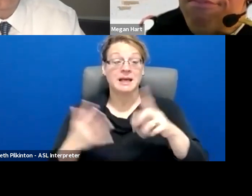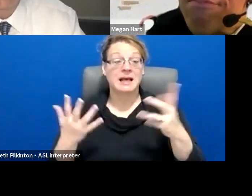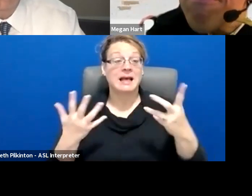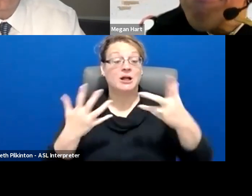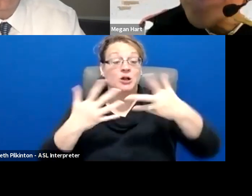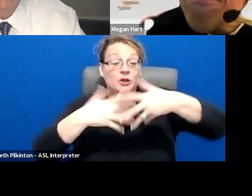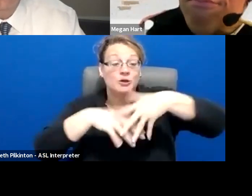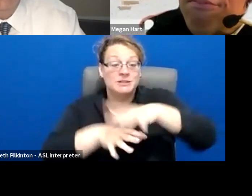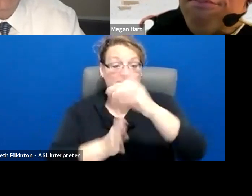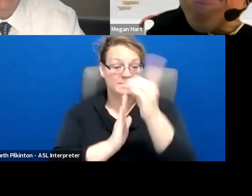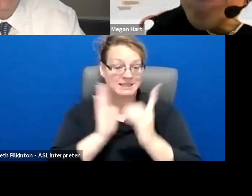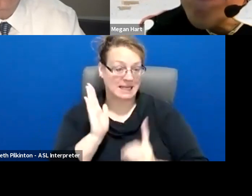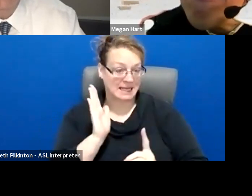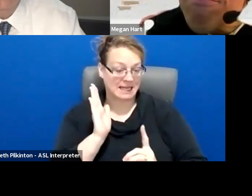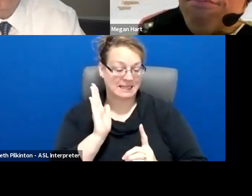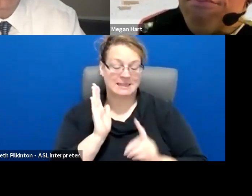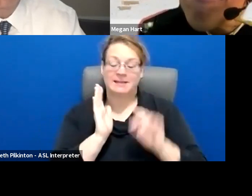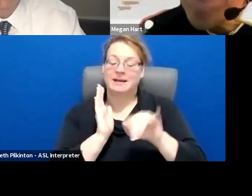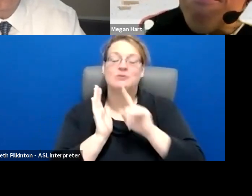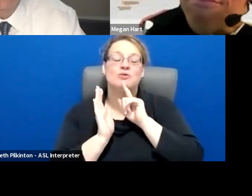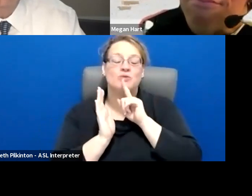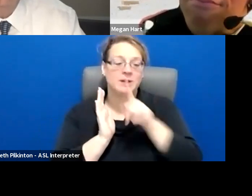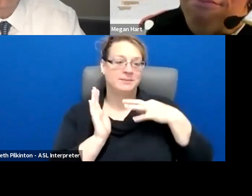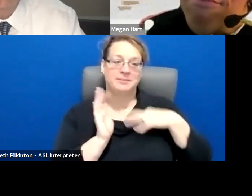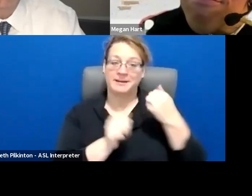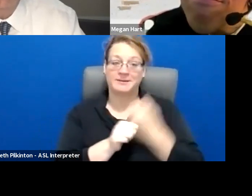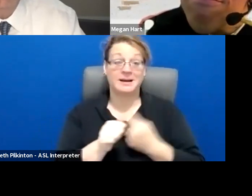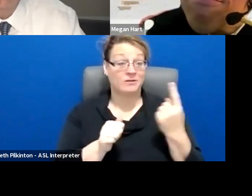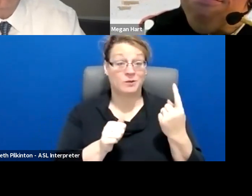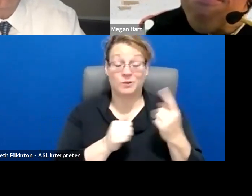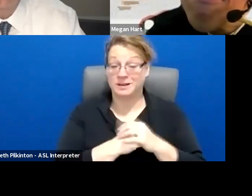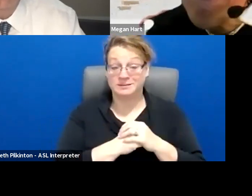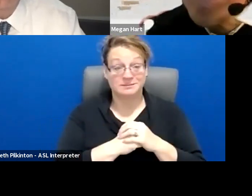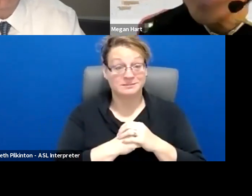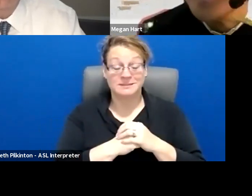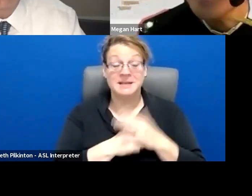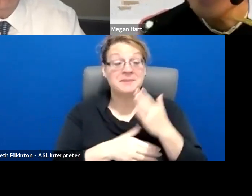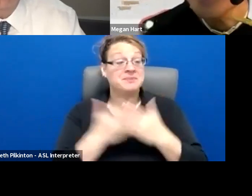Lisa Primm: As I am listening to all of you, I'm thinking about something I've heard before.